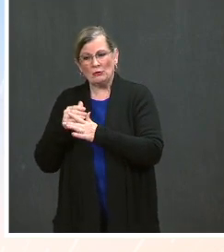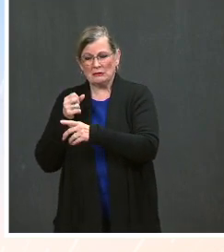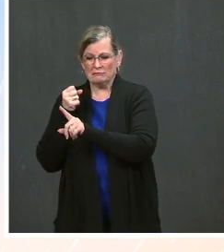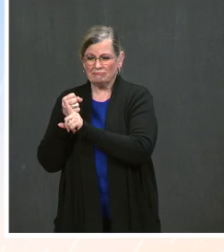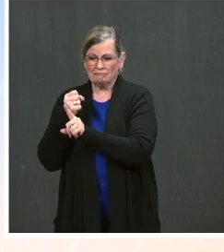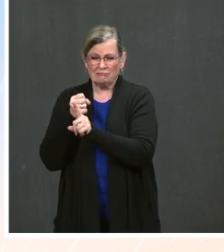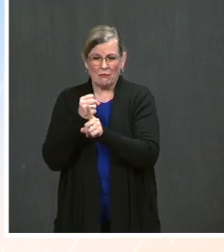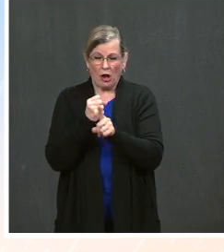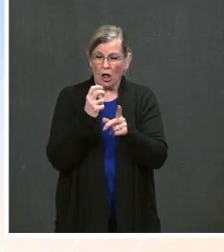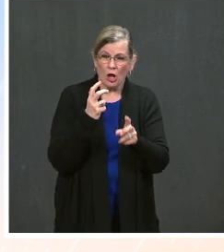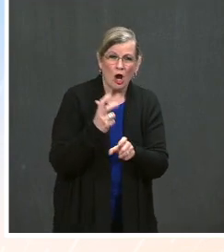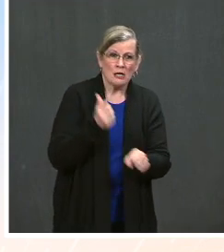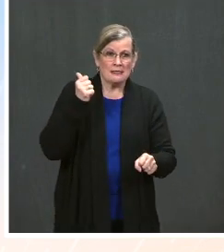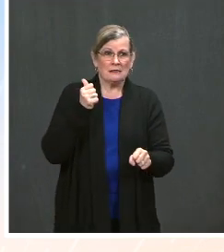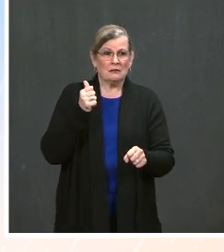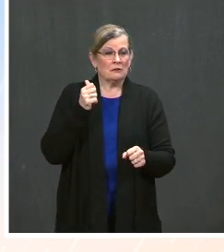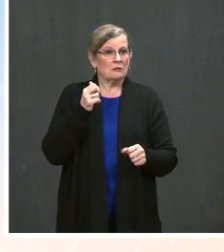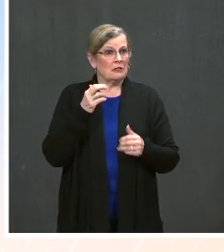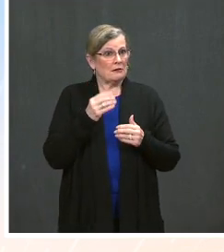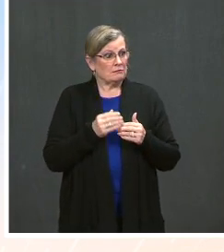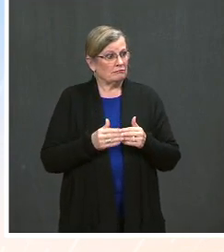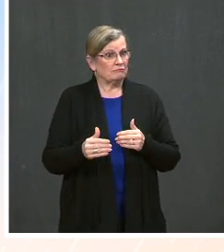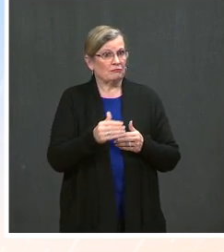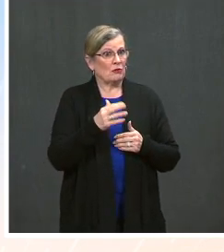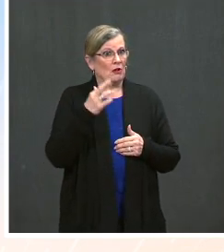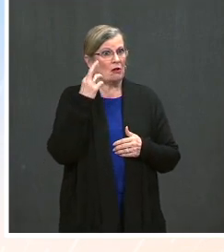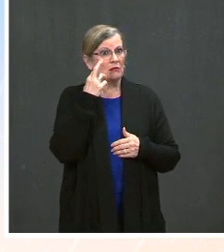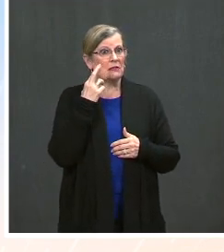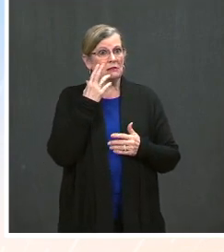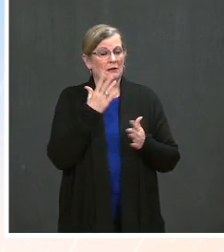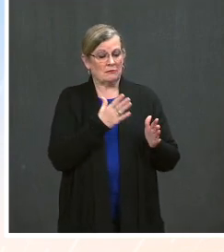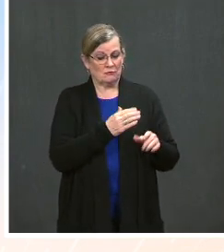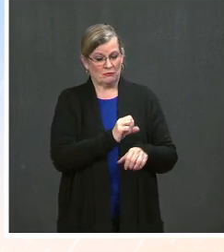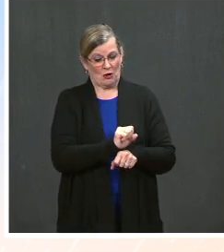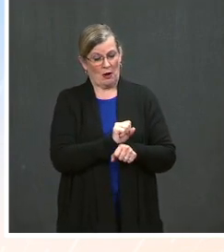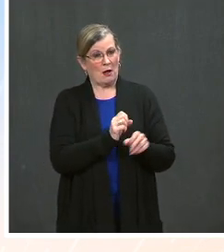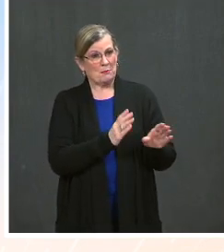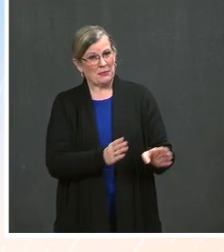That's why the American Jobs Plan proposed by President Biden this week is so vital to our future.